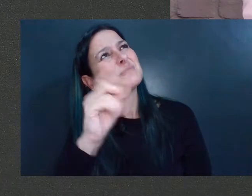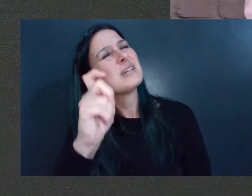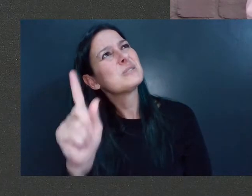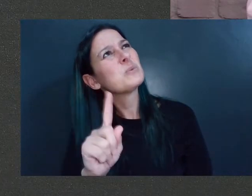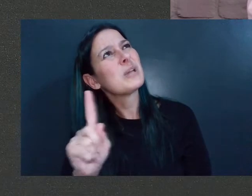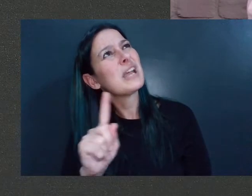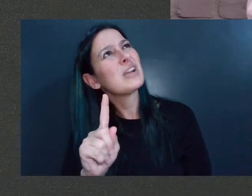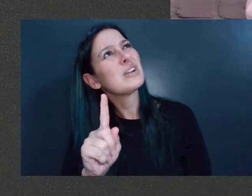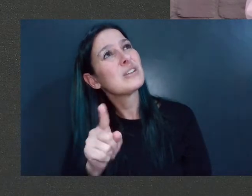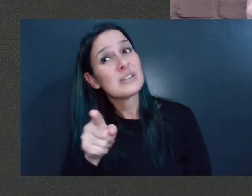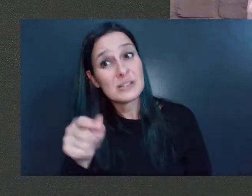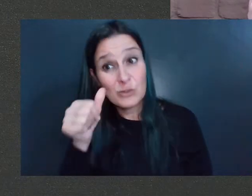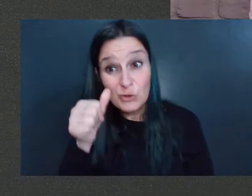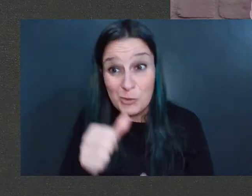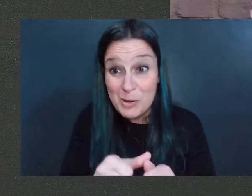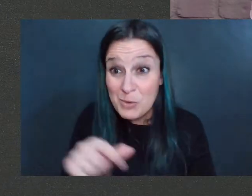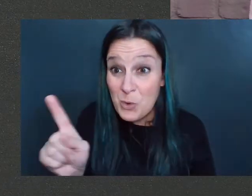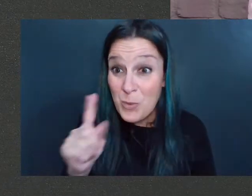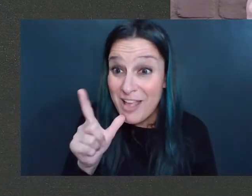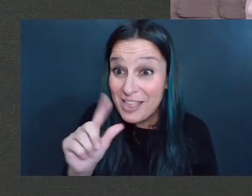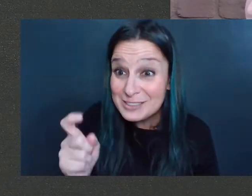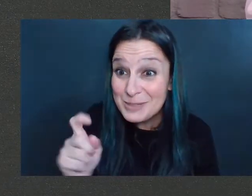Do you remember where he left him lunchbox?